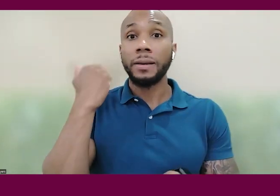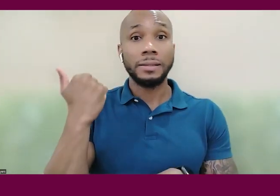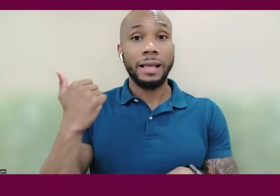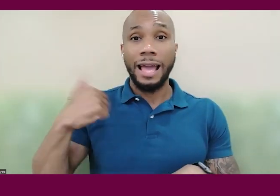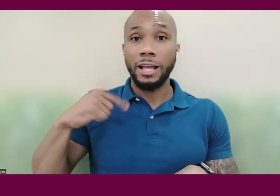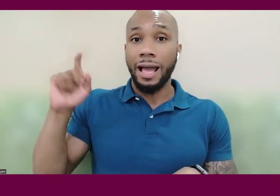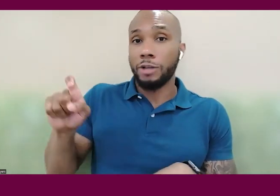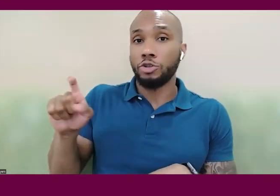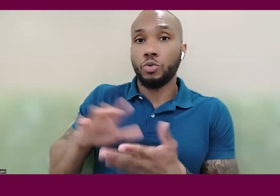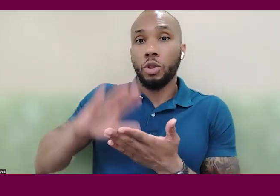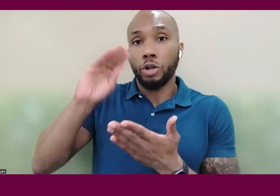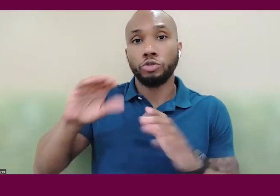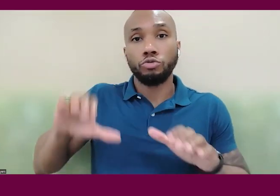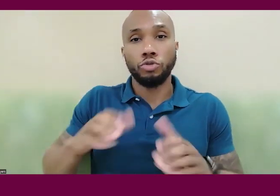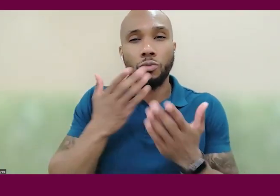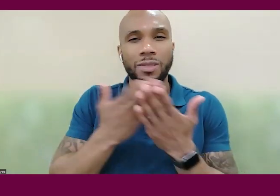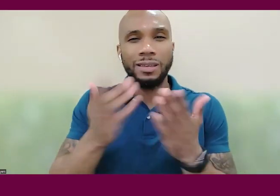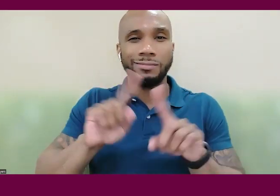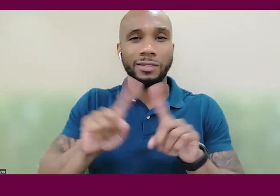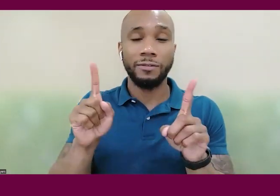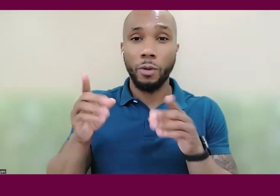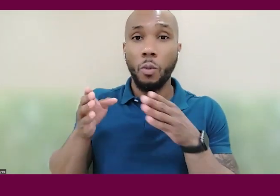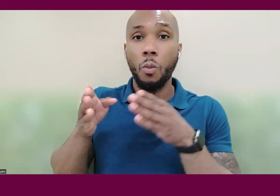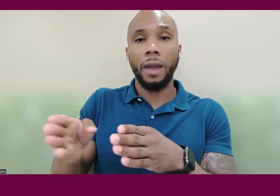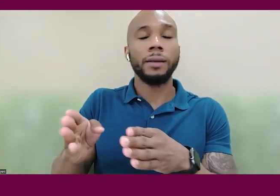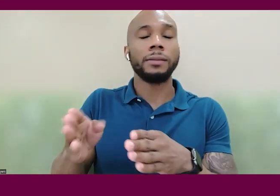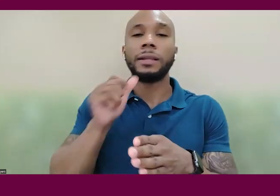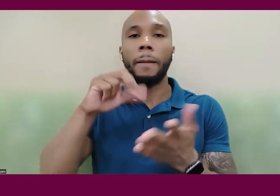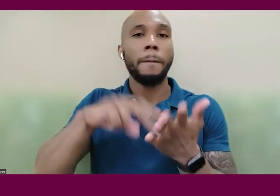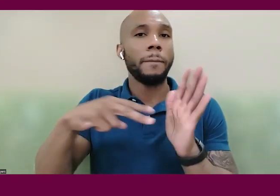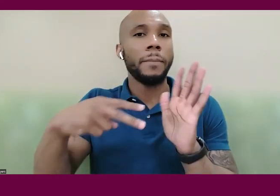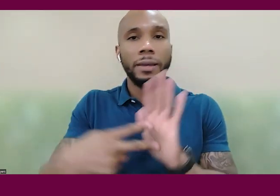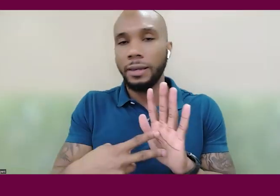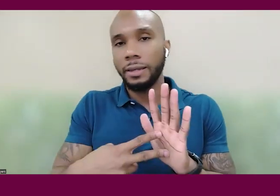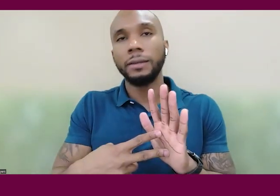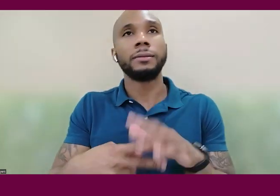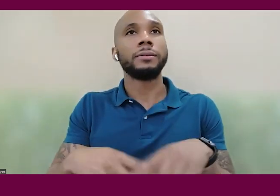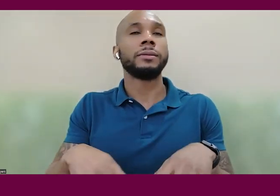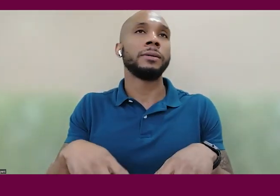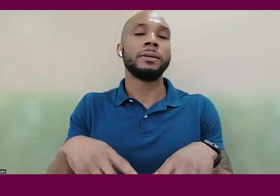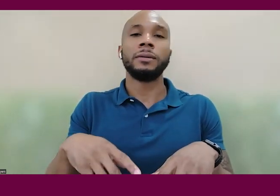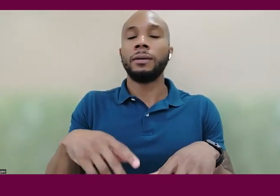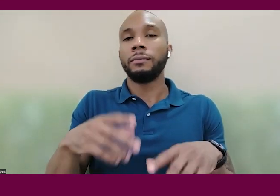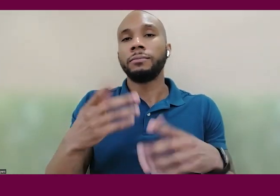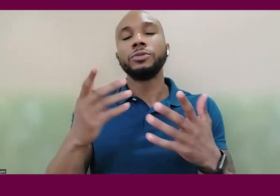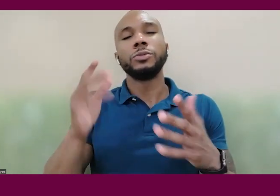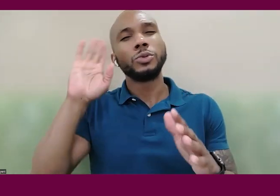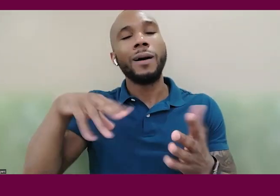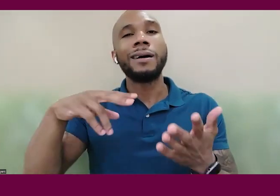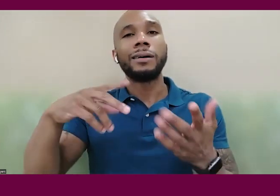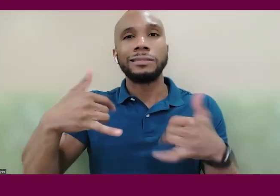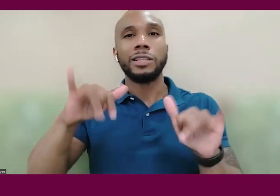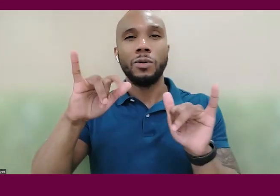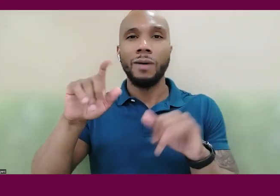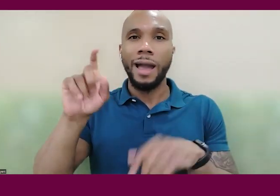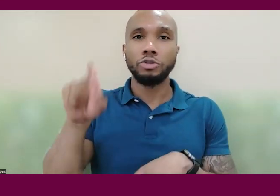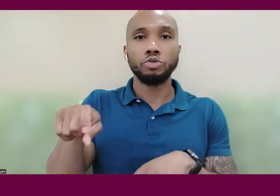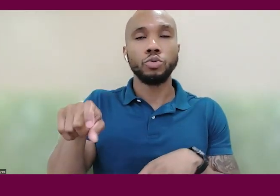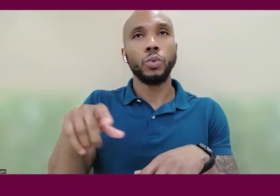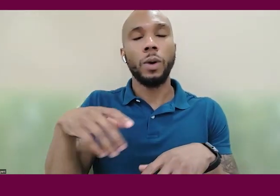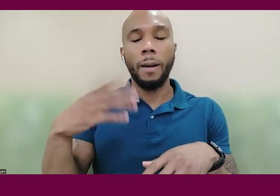to learn how to do things a different way didn't mean that I didn't have to do them.